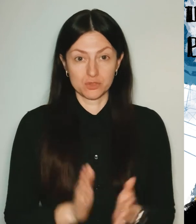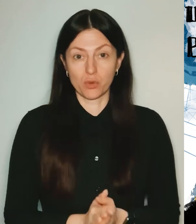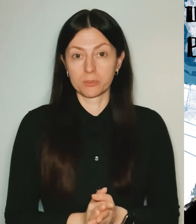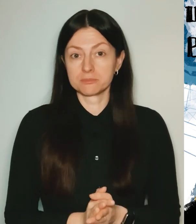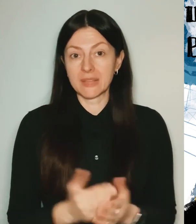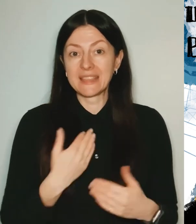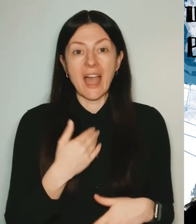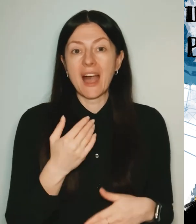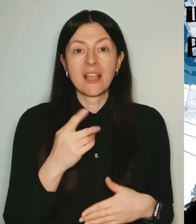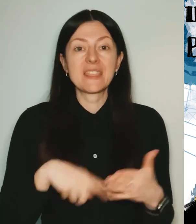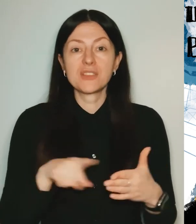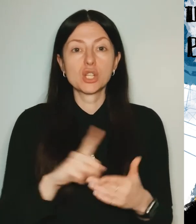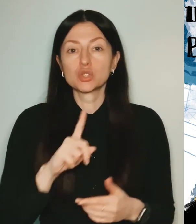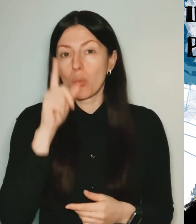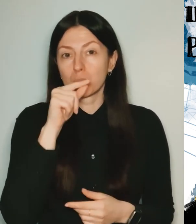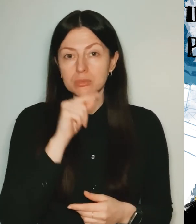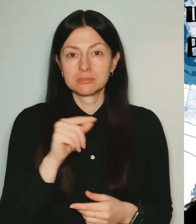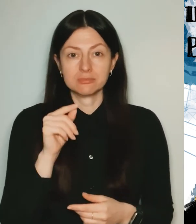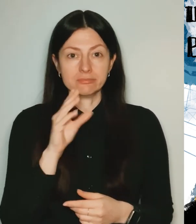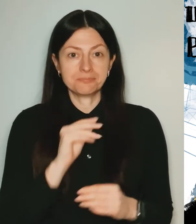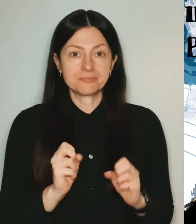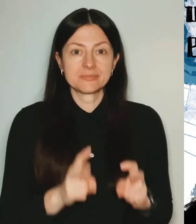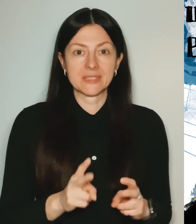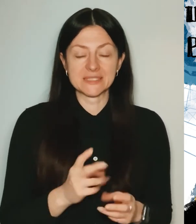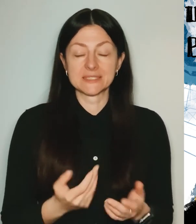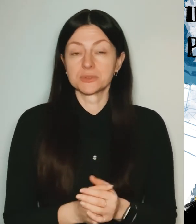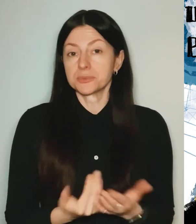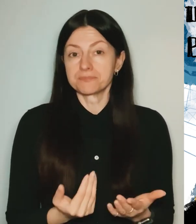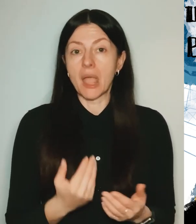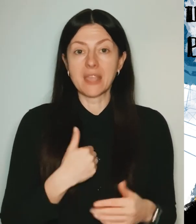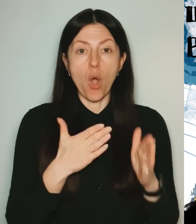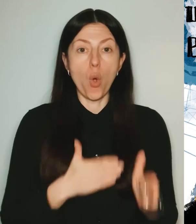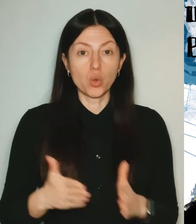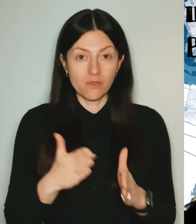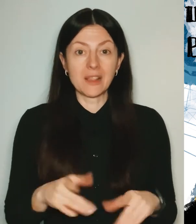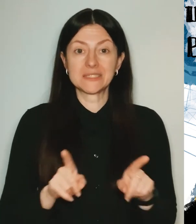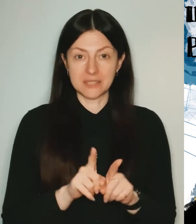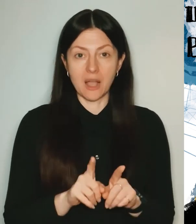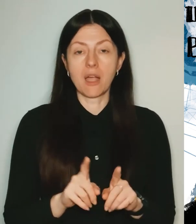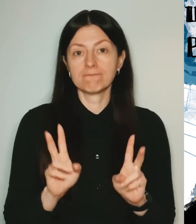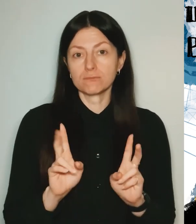and I didn’t believe that putin would take the risk. But I was preparing as if I did believe.